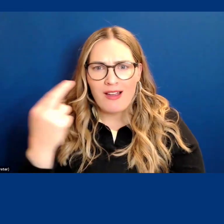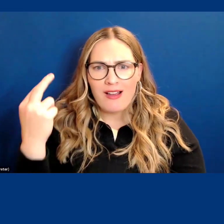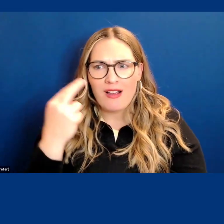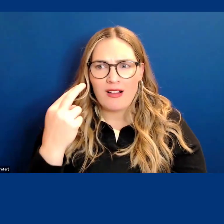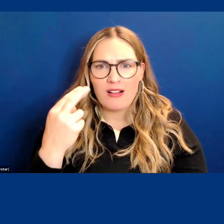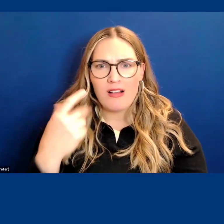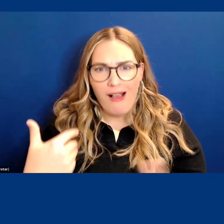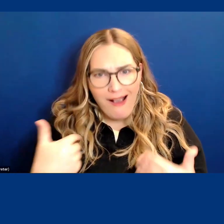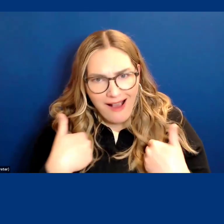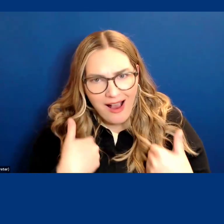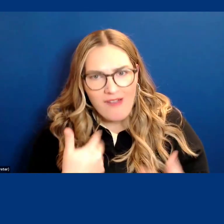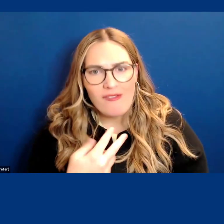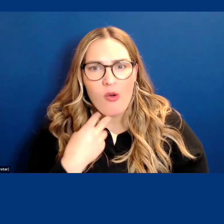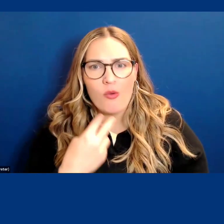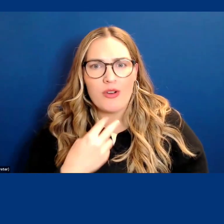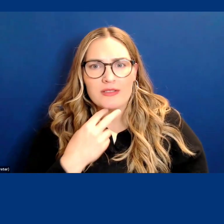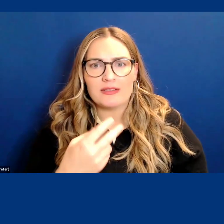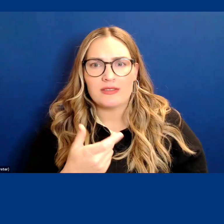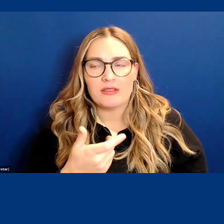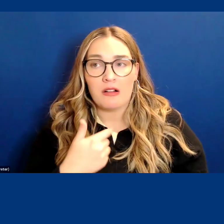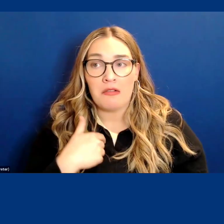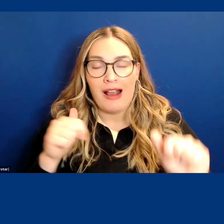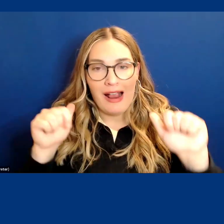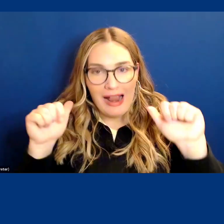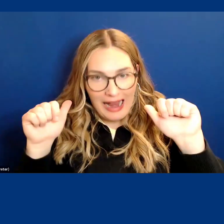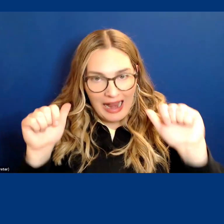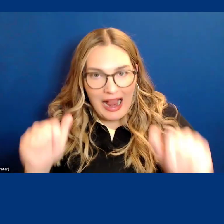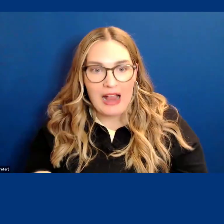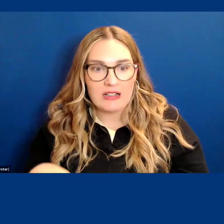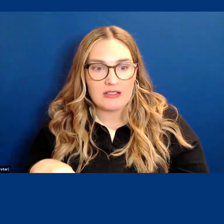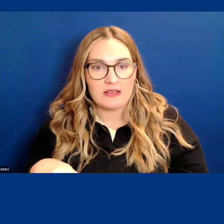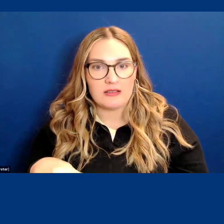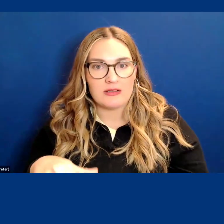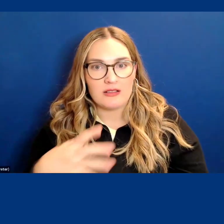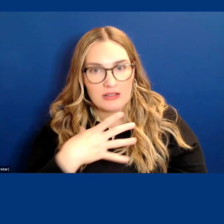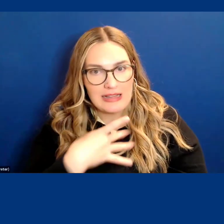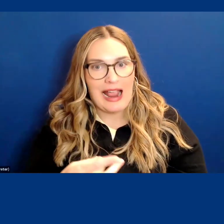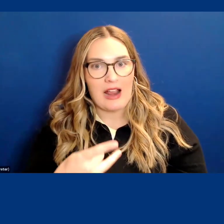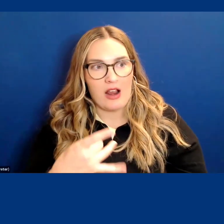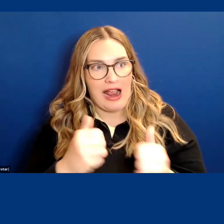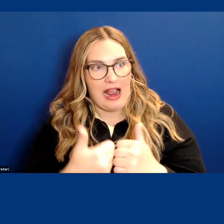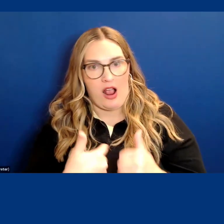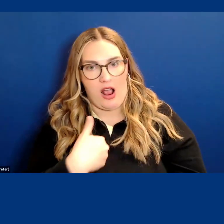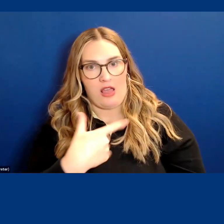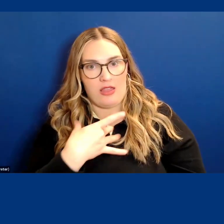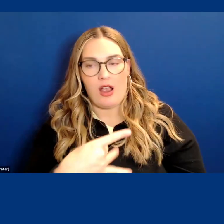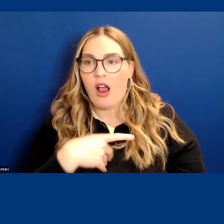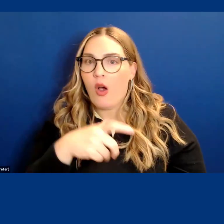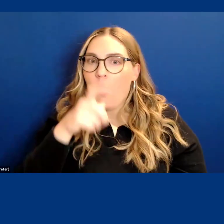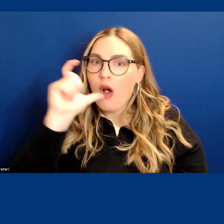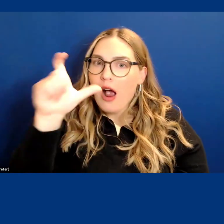have a voice and I can like things the way that I like them. I don't have to do them the way that the doctors